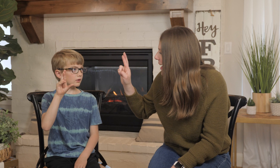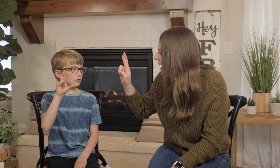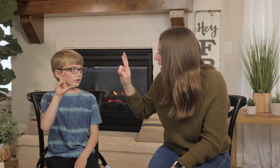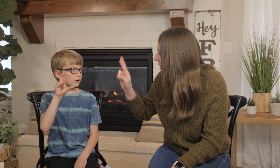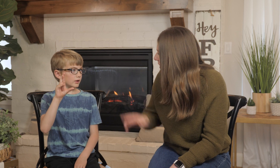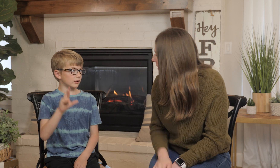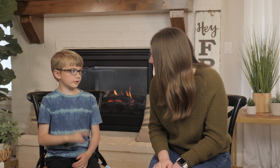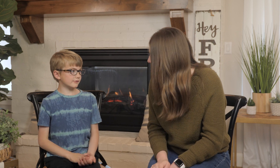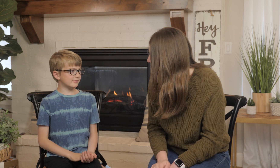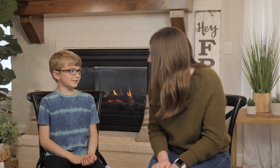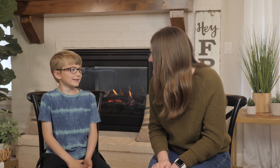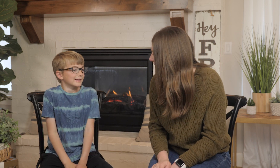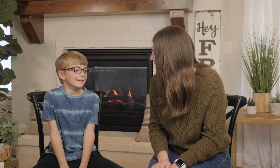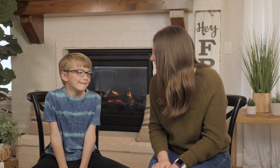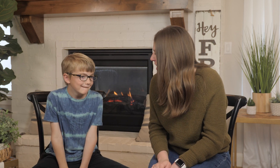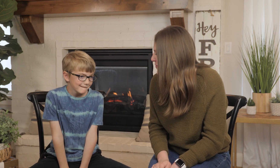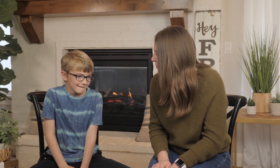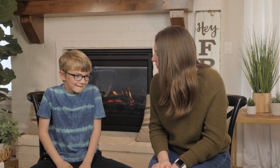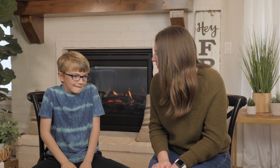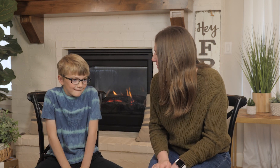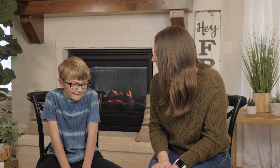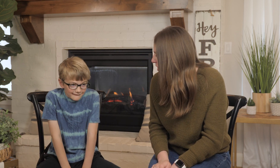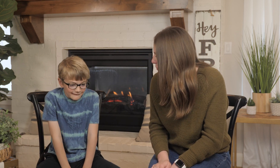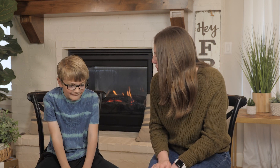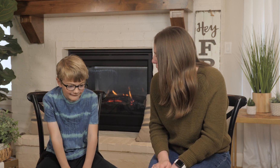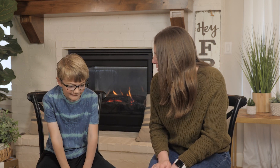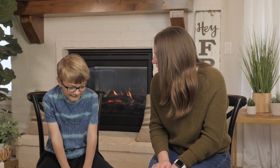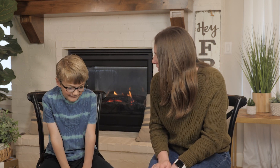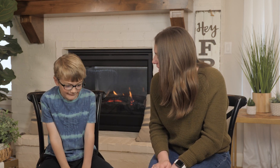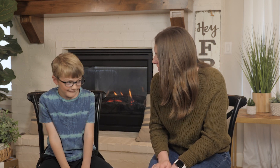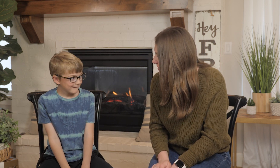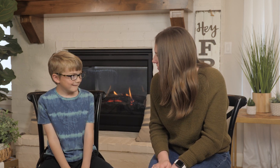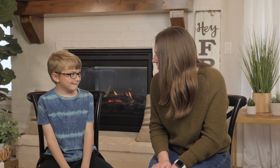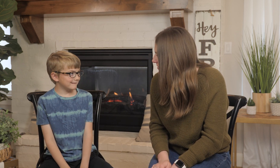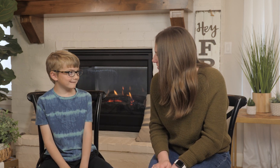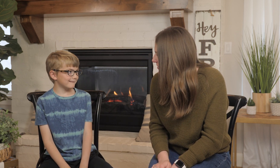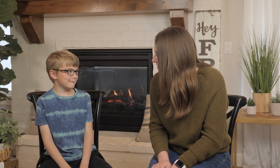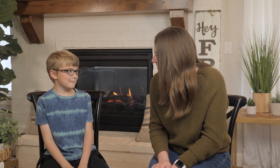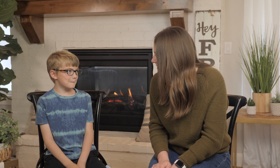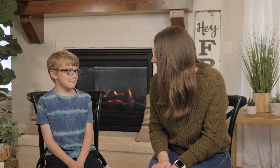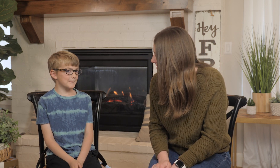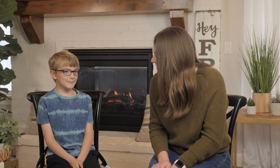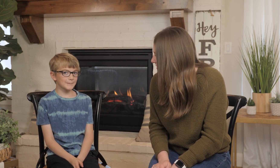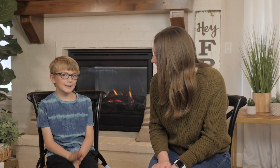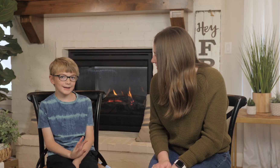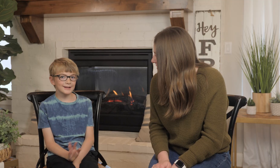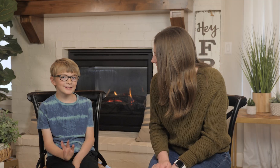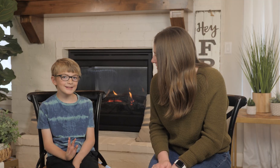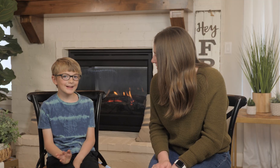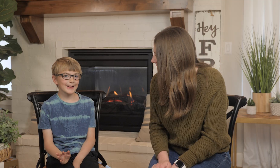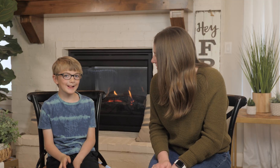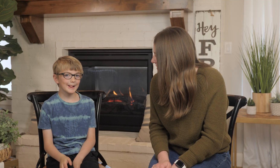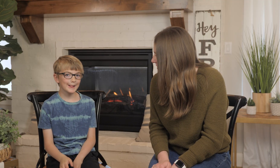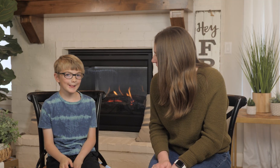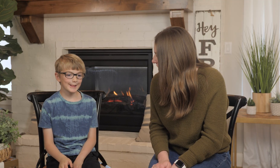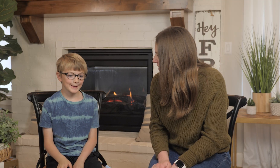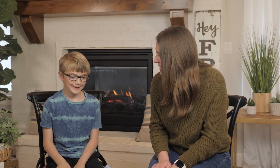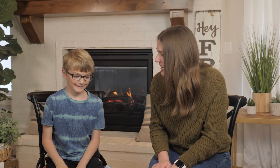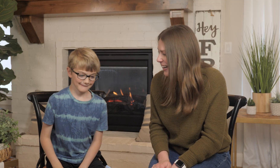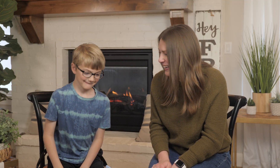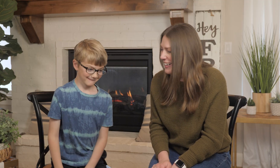for air. Good job, thank you for joining me today. Bye. See ya.